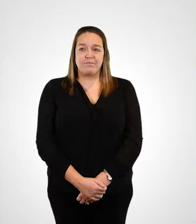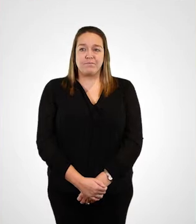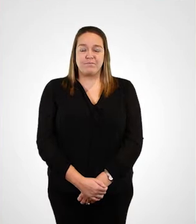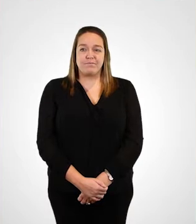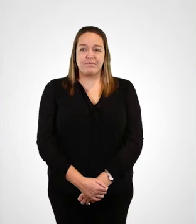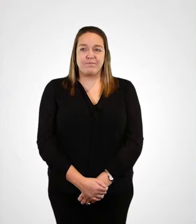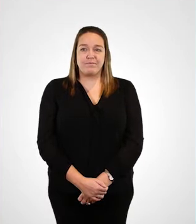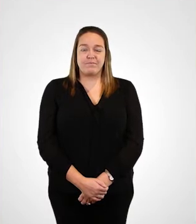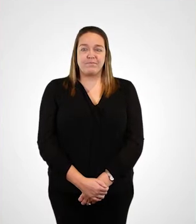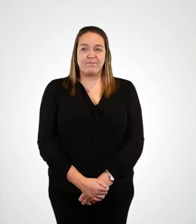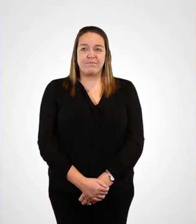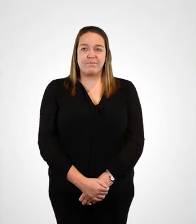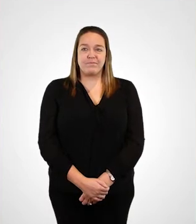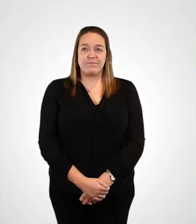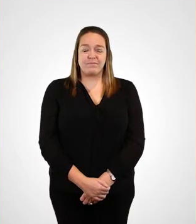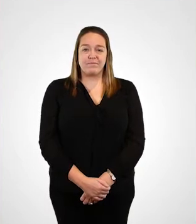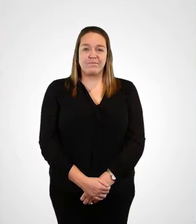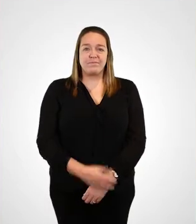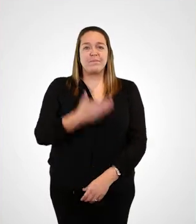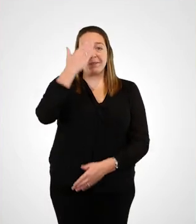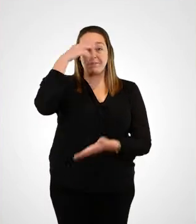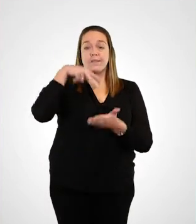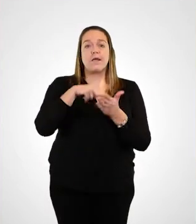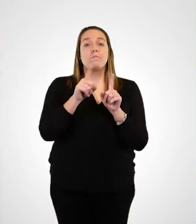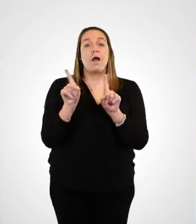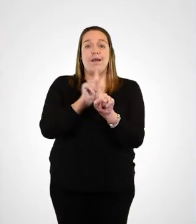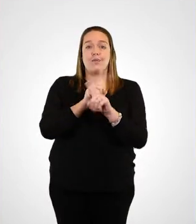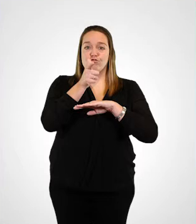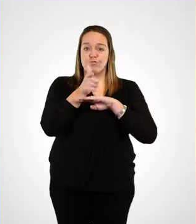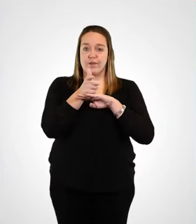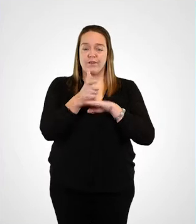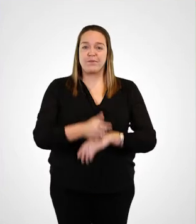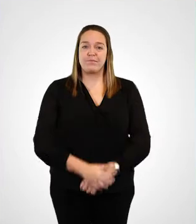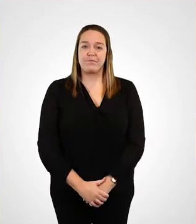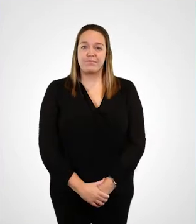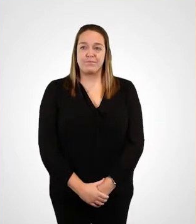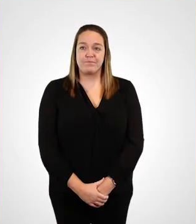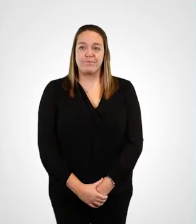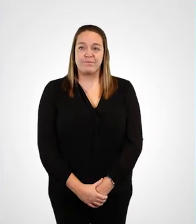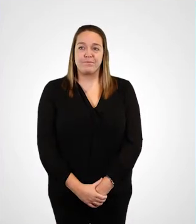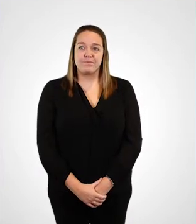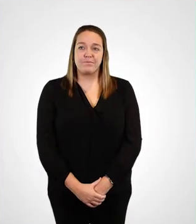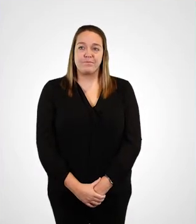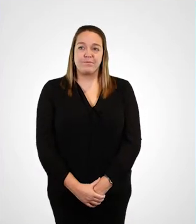Listening hands. Thank you. "Ee". "Ah". Ah".